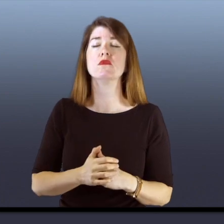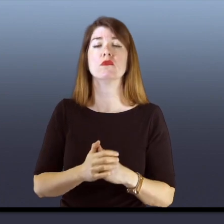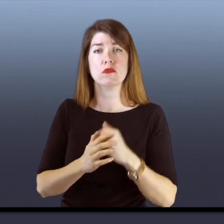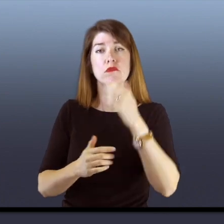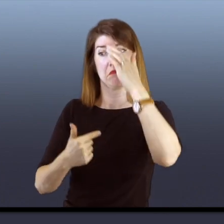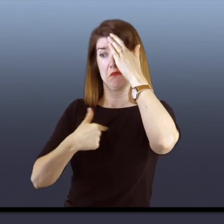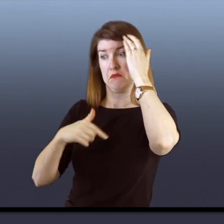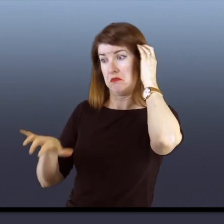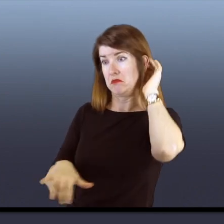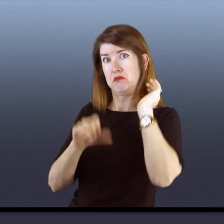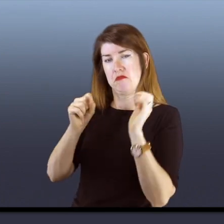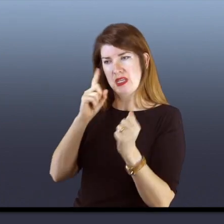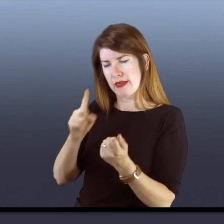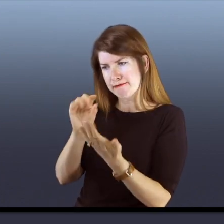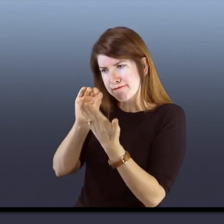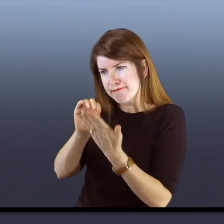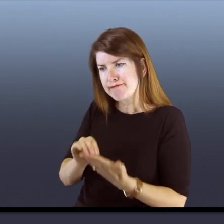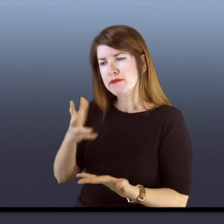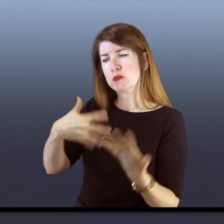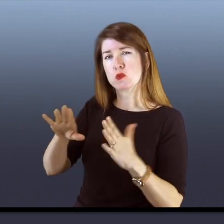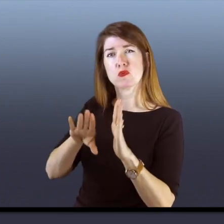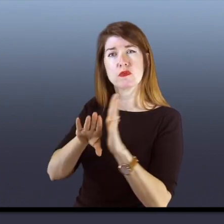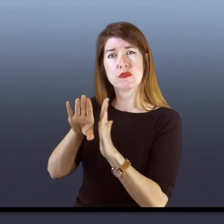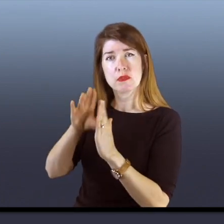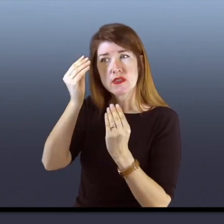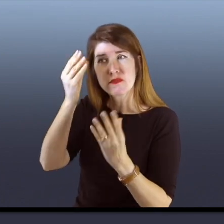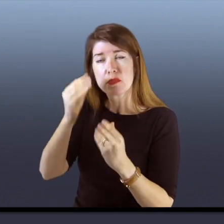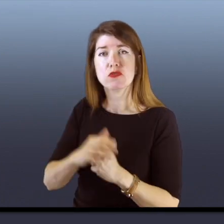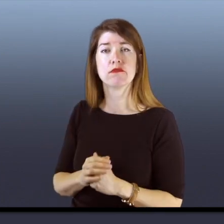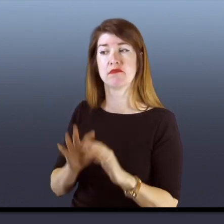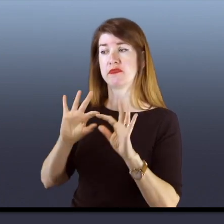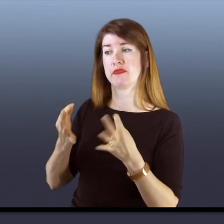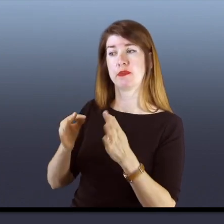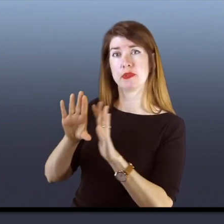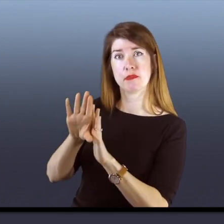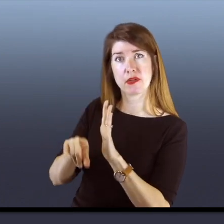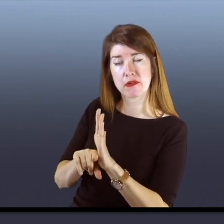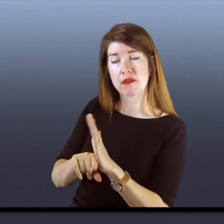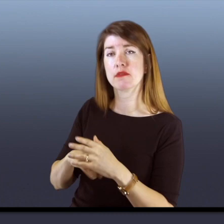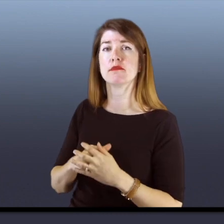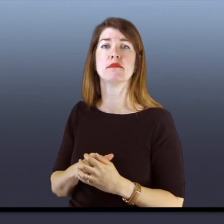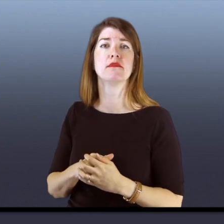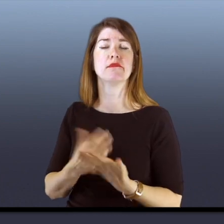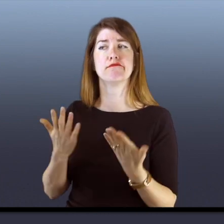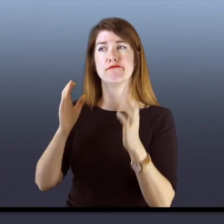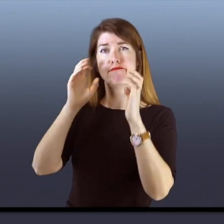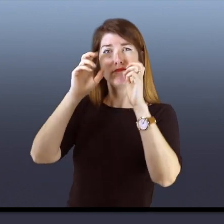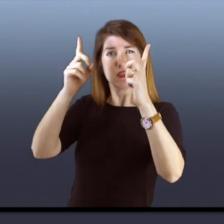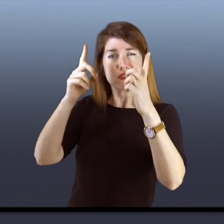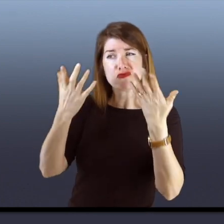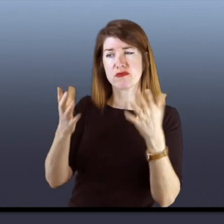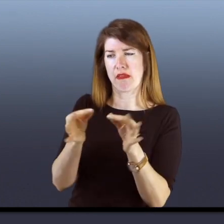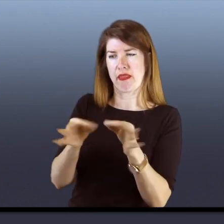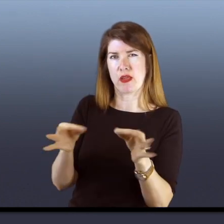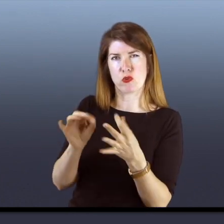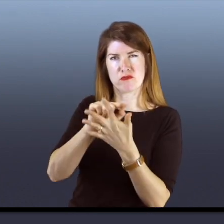So you would need to gather social development information, family background information, educational and language level.